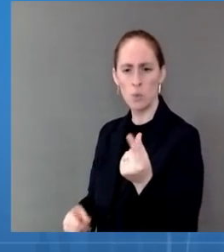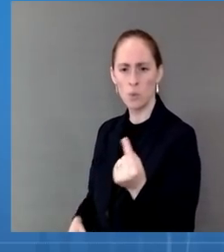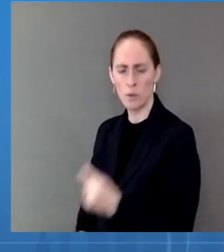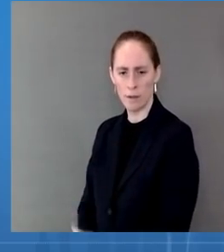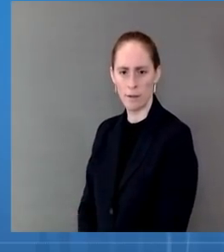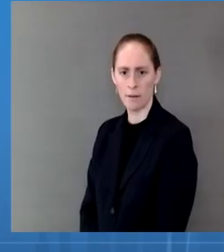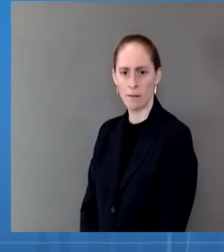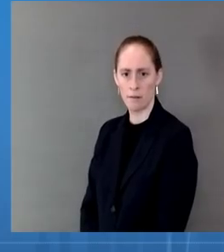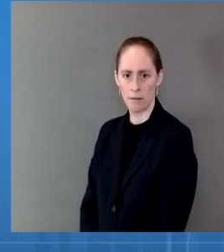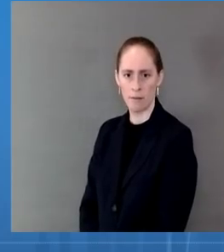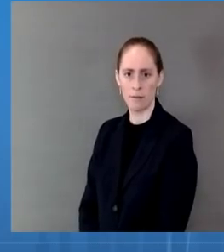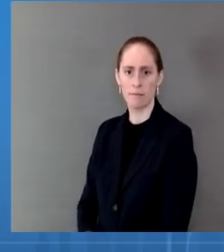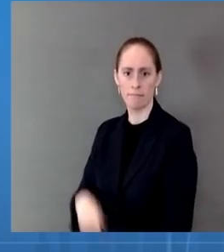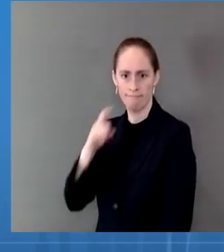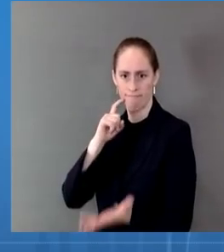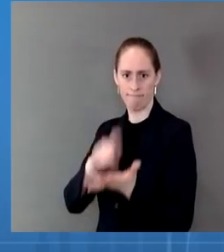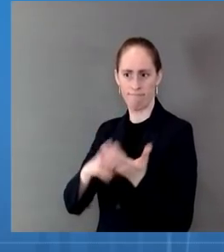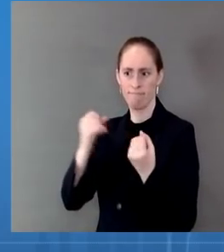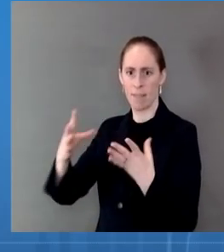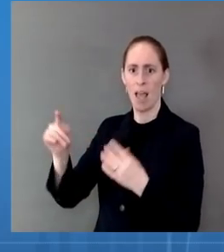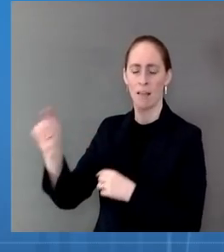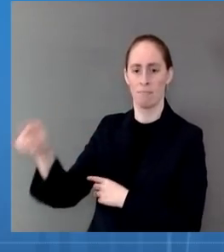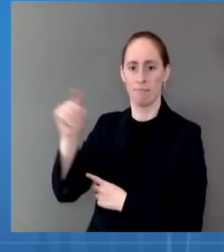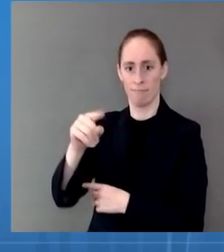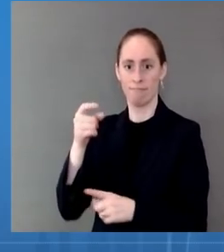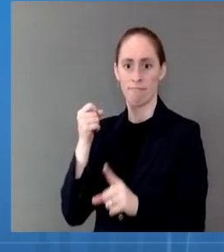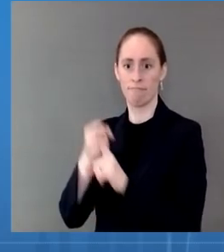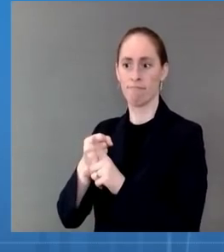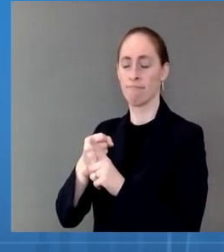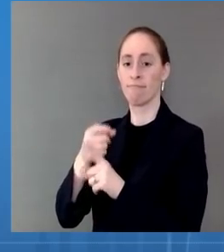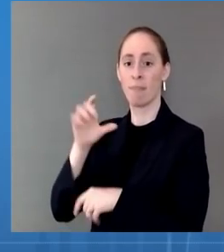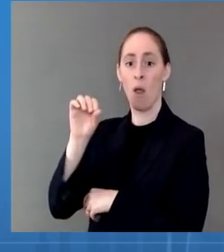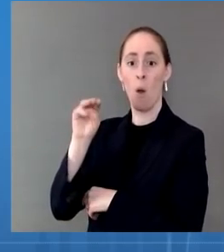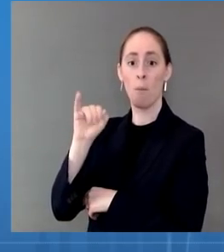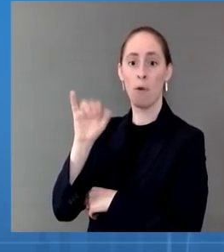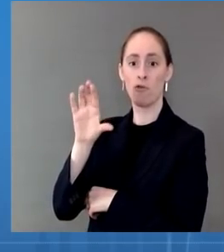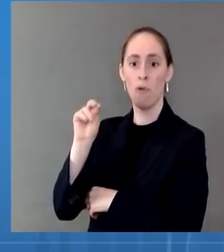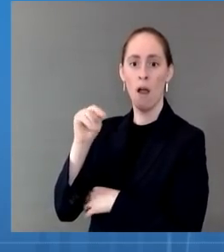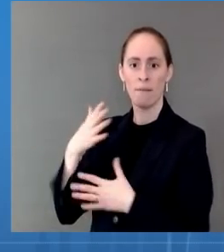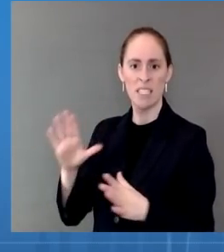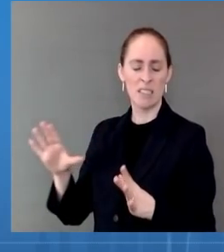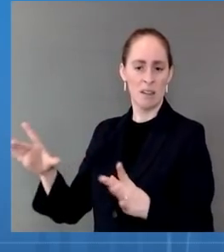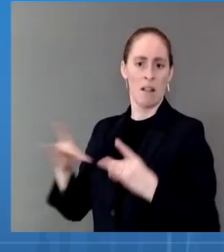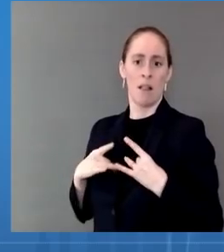Mr. Zients: So why don't we start such a factory, maybe you can comment on how we're working with South Africa